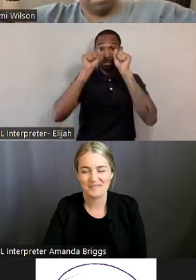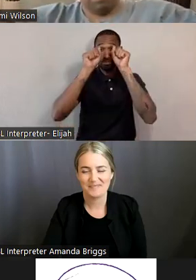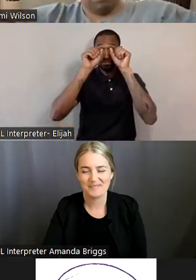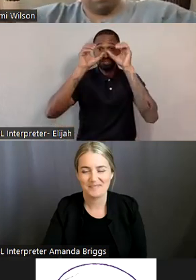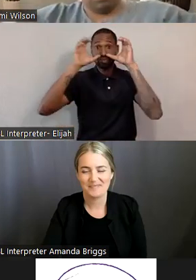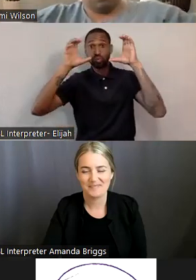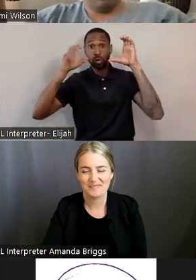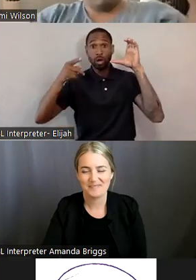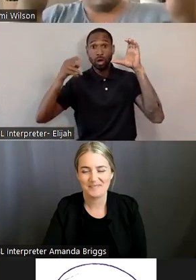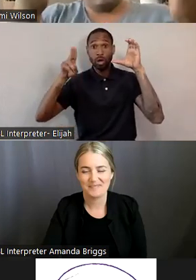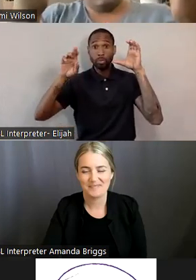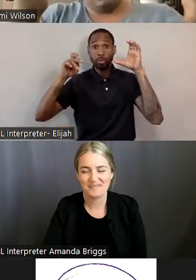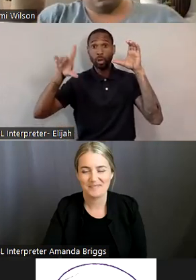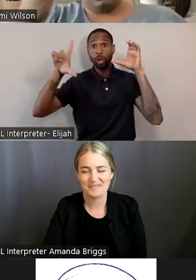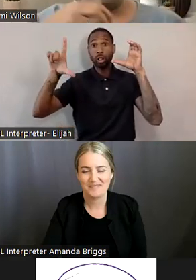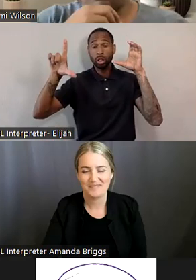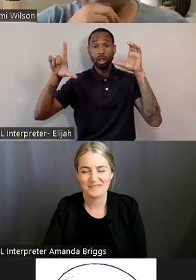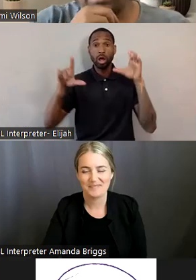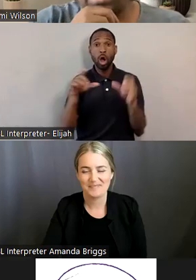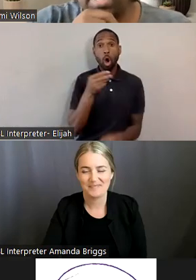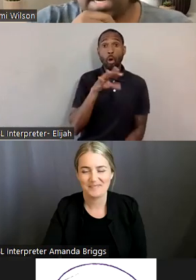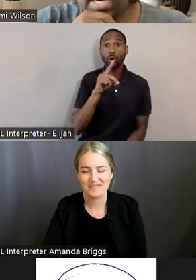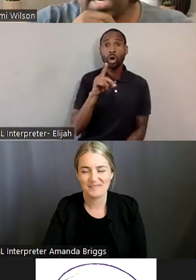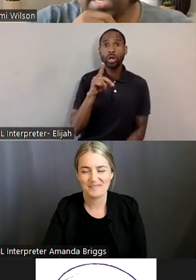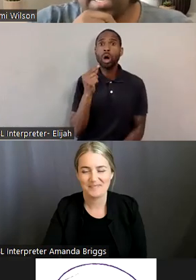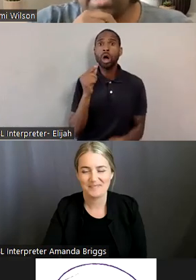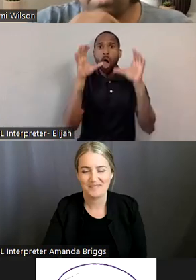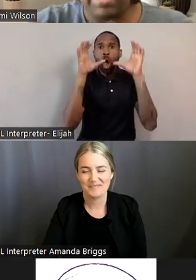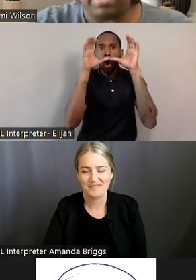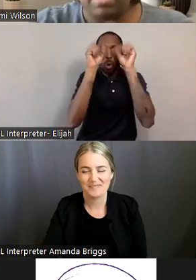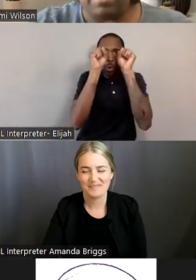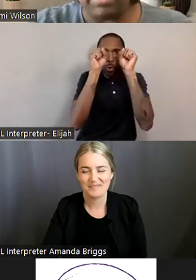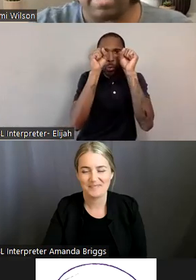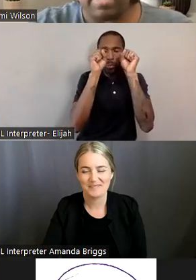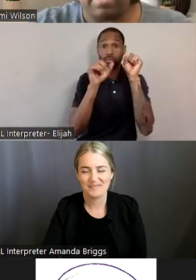pupils, opioids constrict, and so that's another sign.